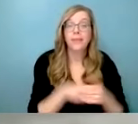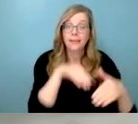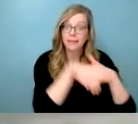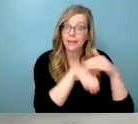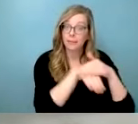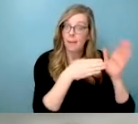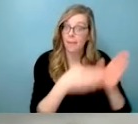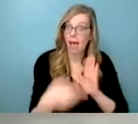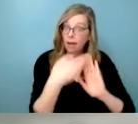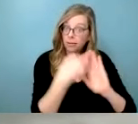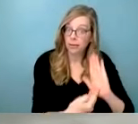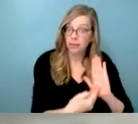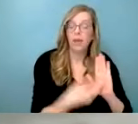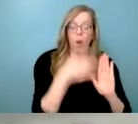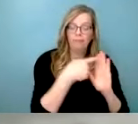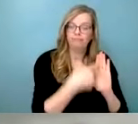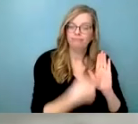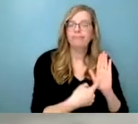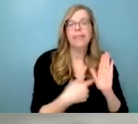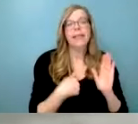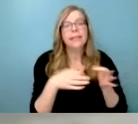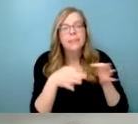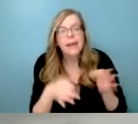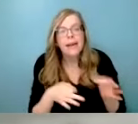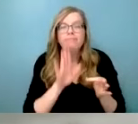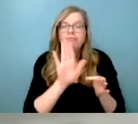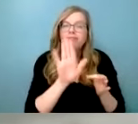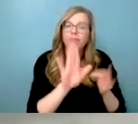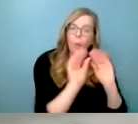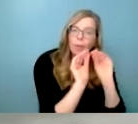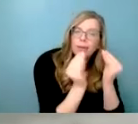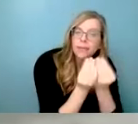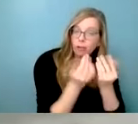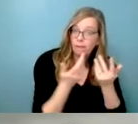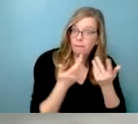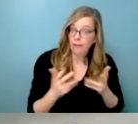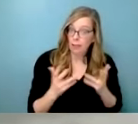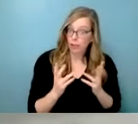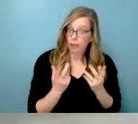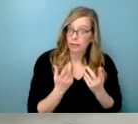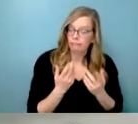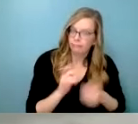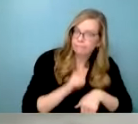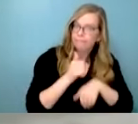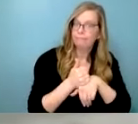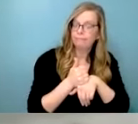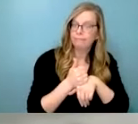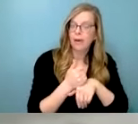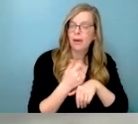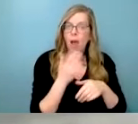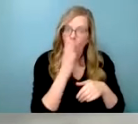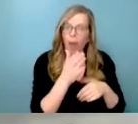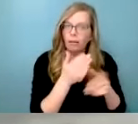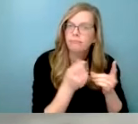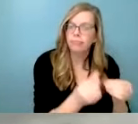outlines measures your organization has taken and will take to identify remove and reduce barriers